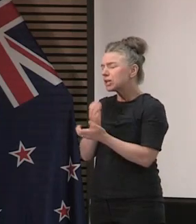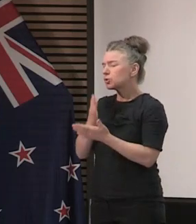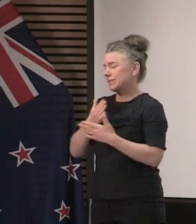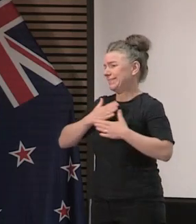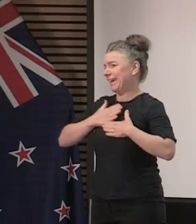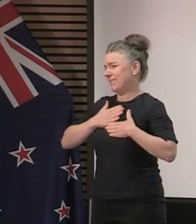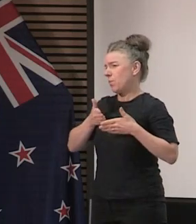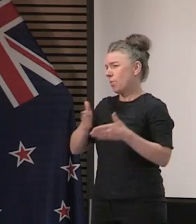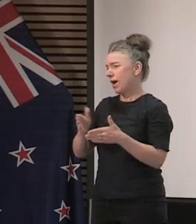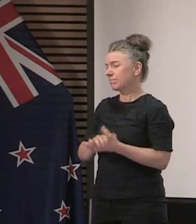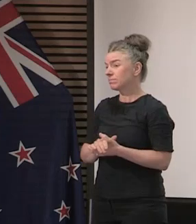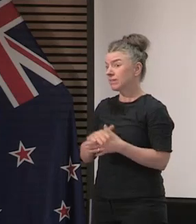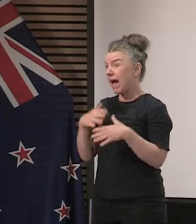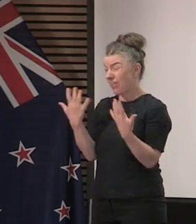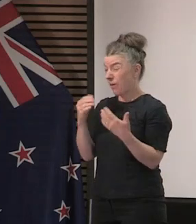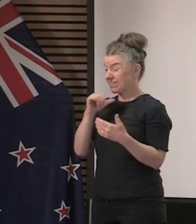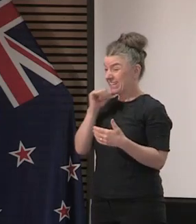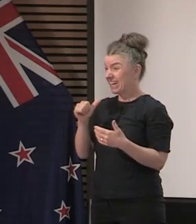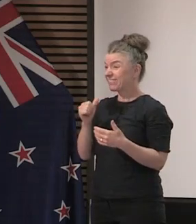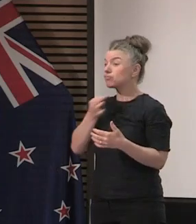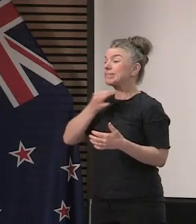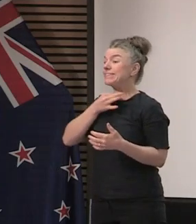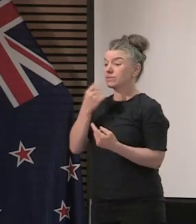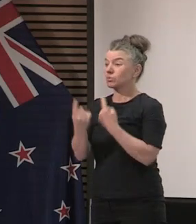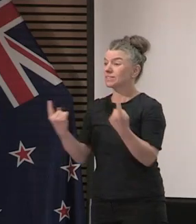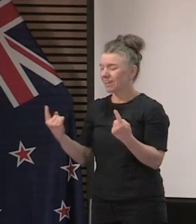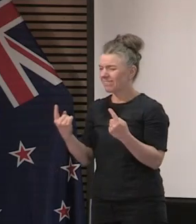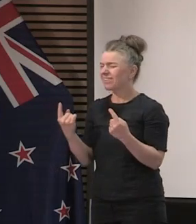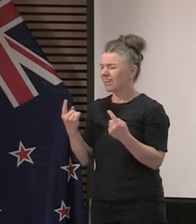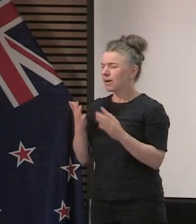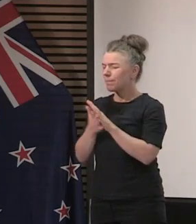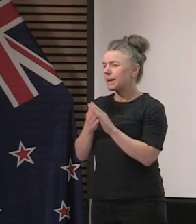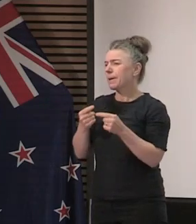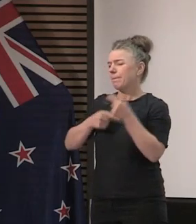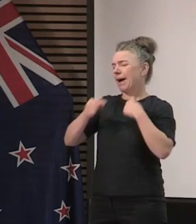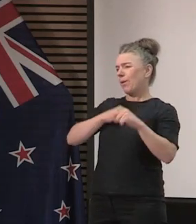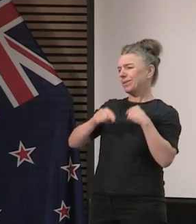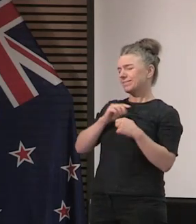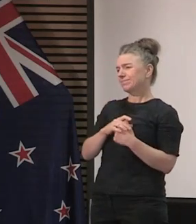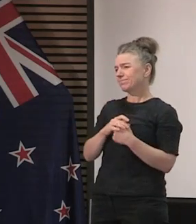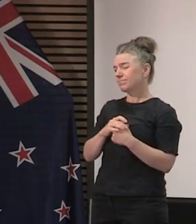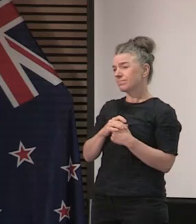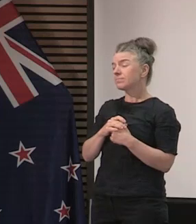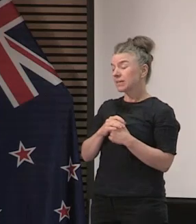it to happen safely and in a way that minimises the risk of losing the great progress that